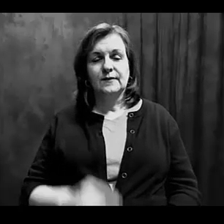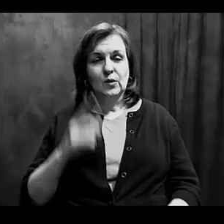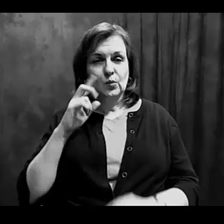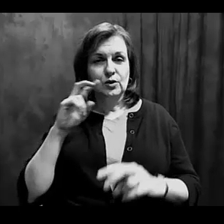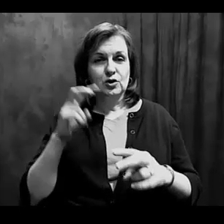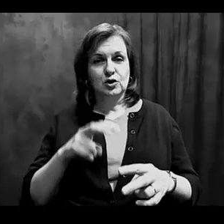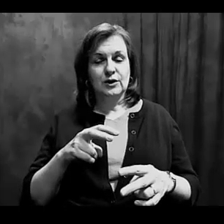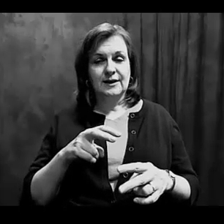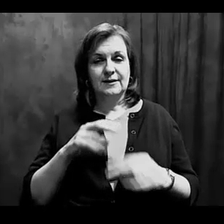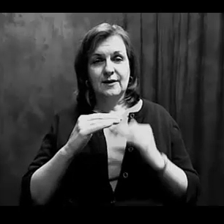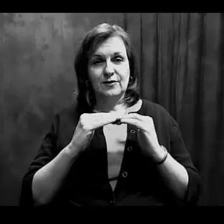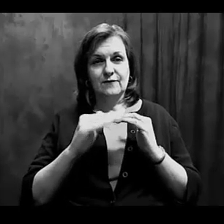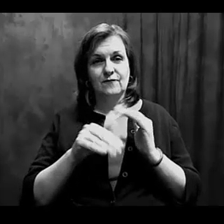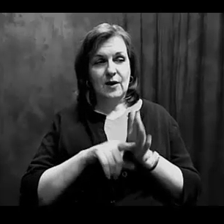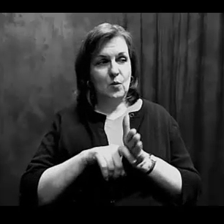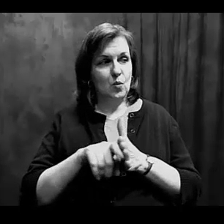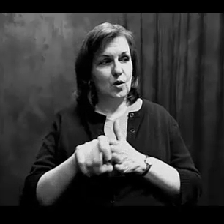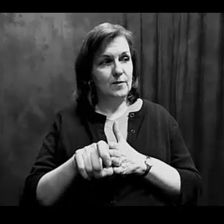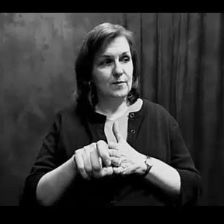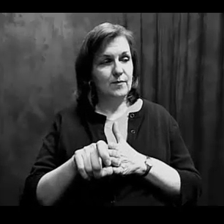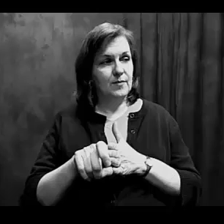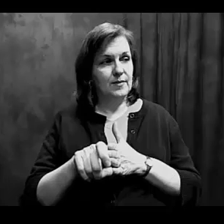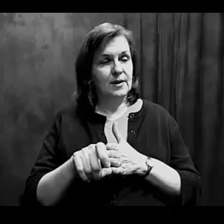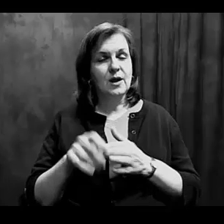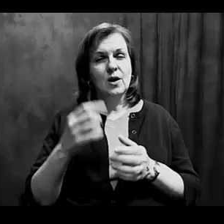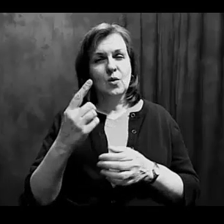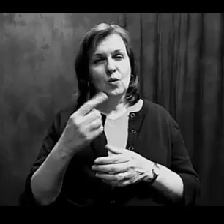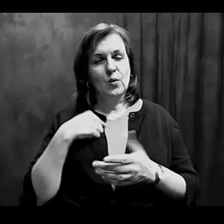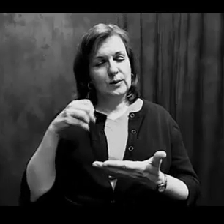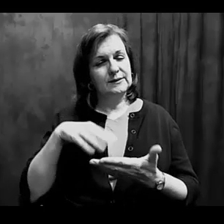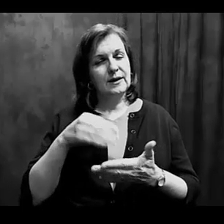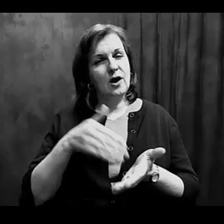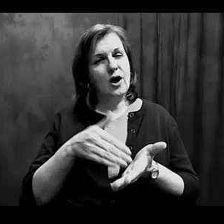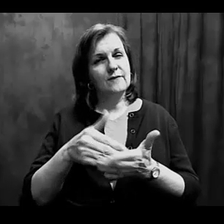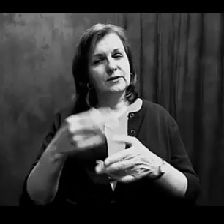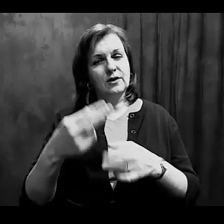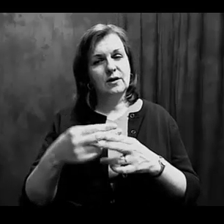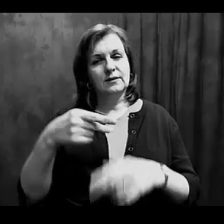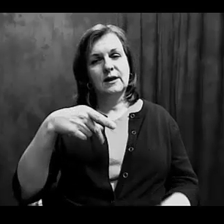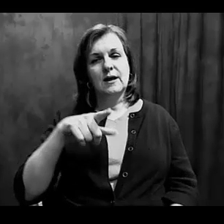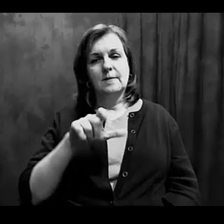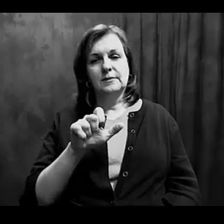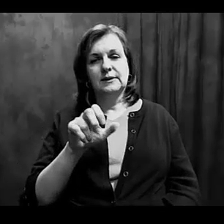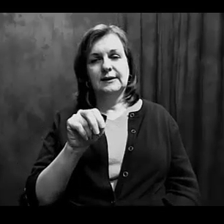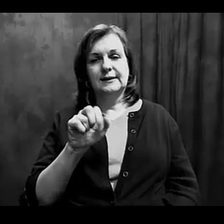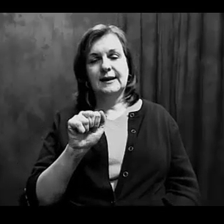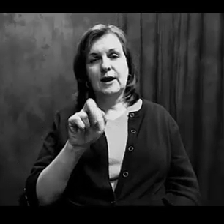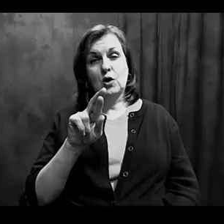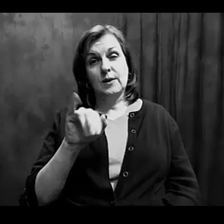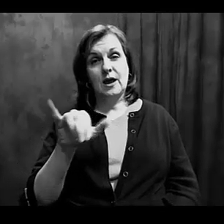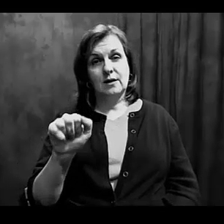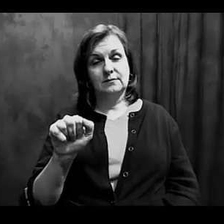gastrovascular cavity in our flat worm the one that we study a lot is something known as a Planaria